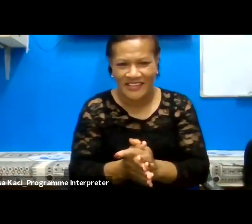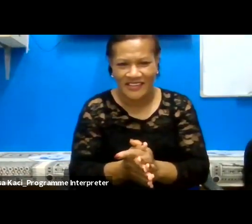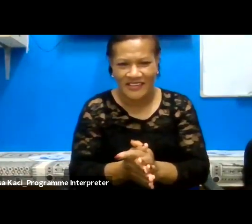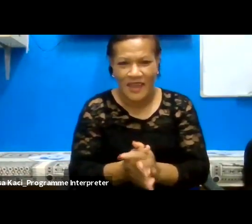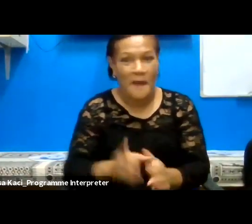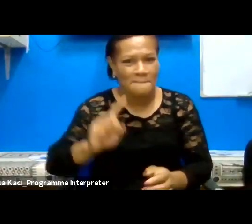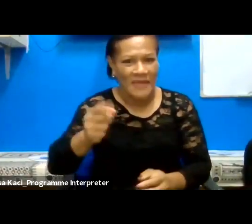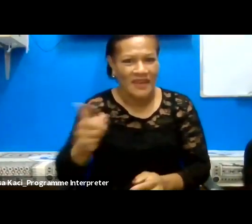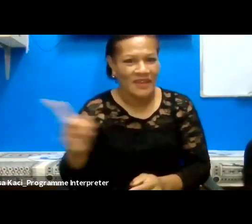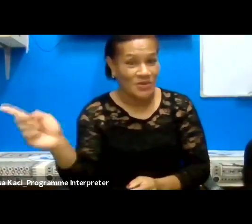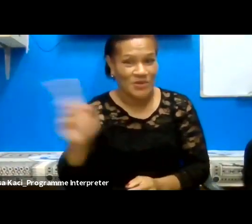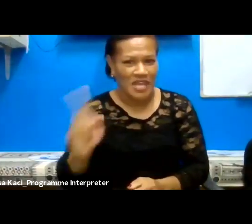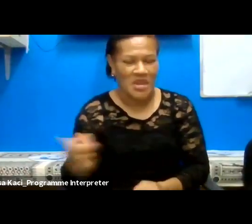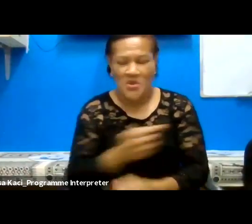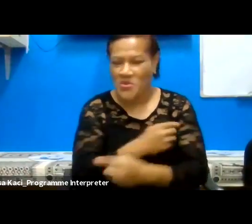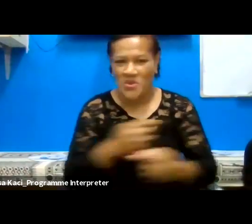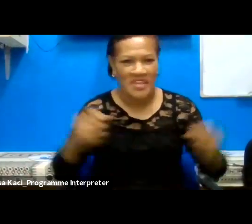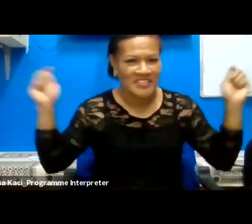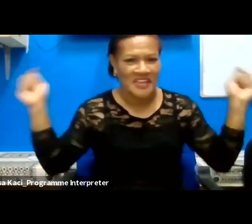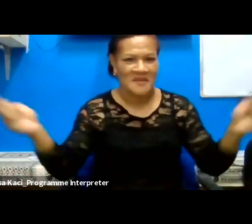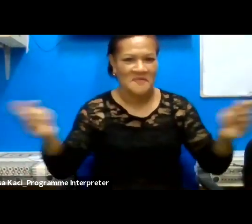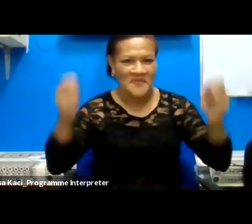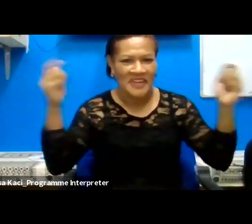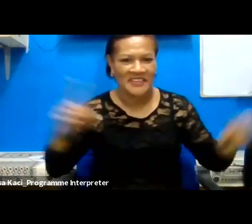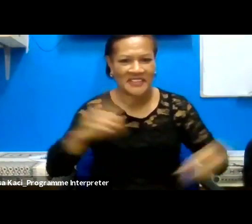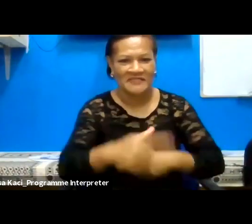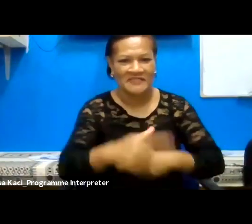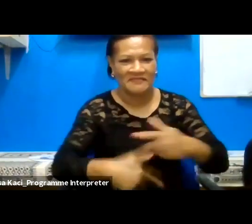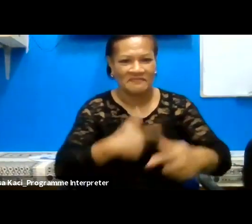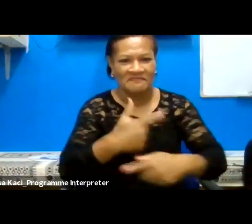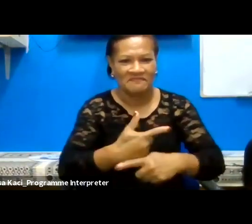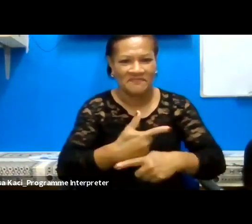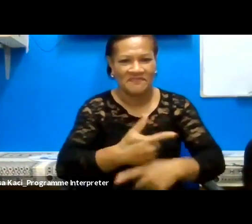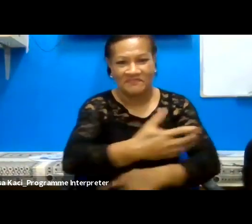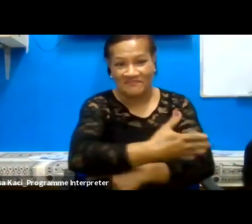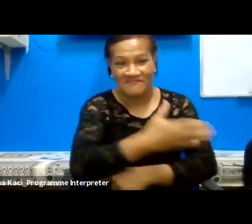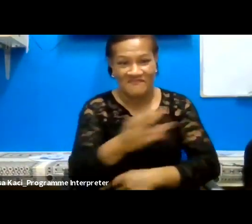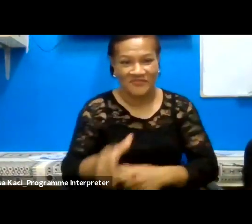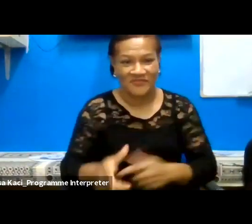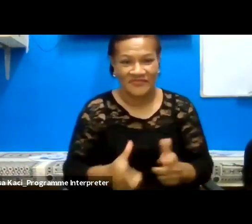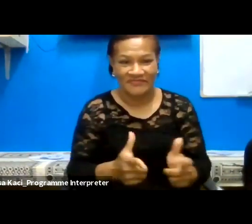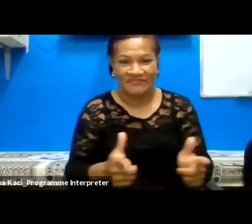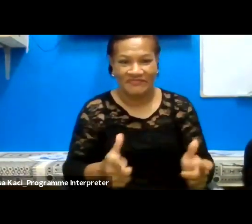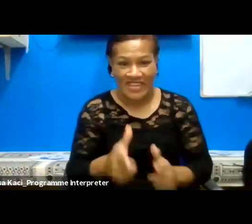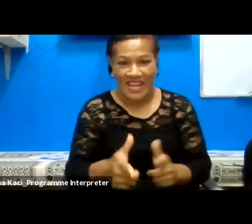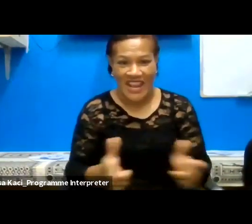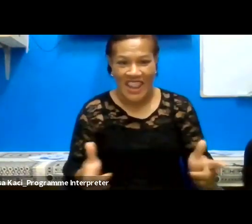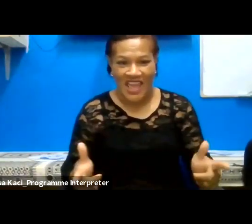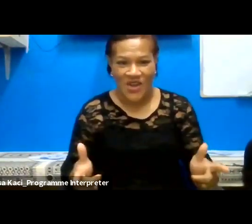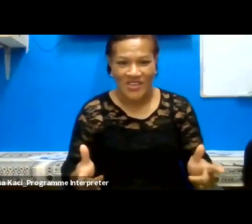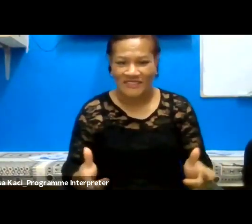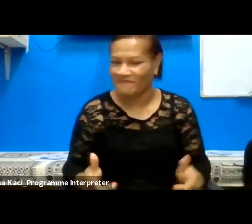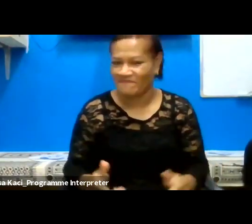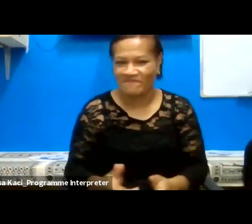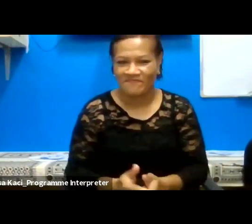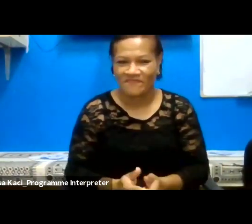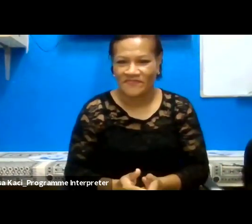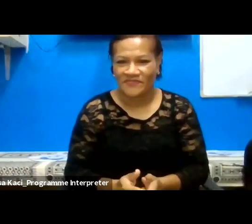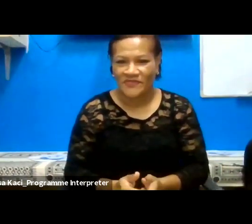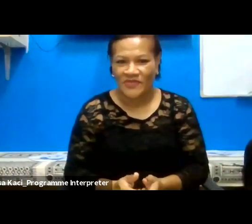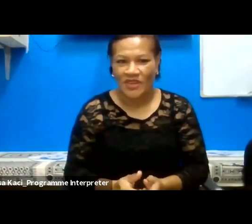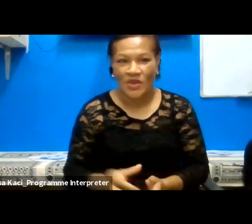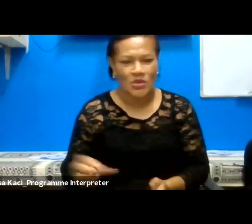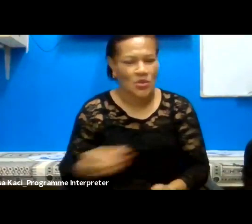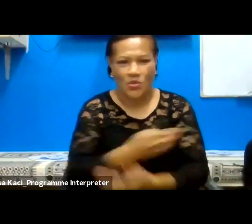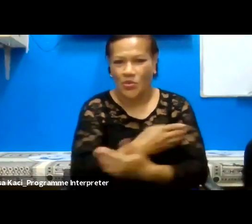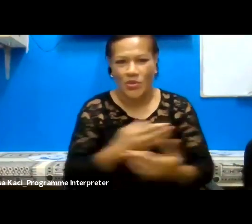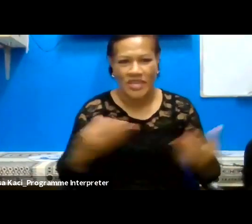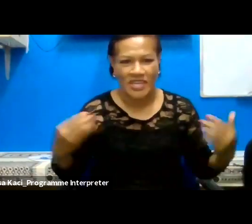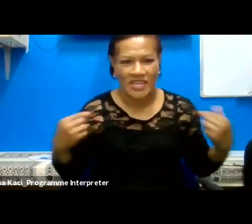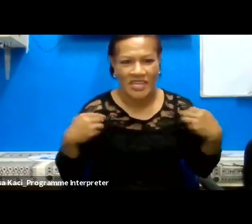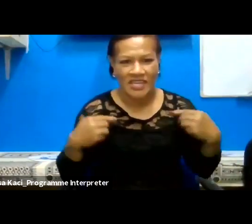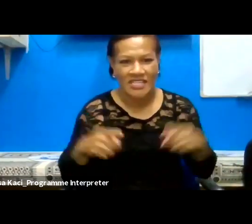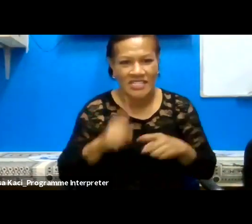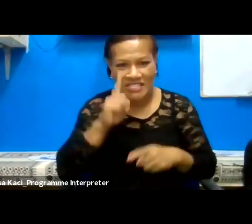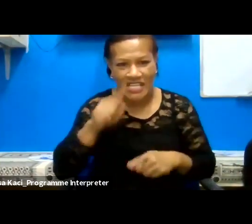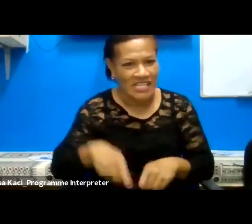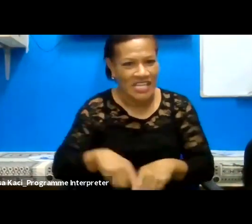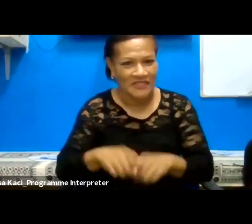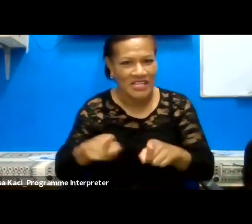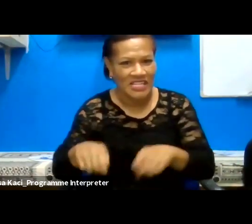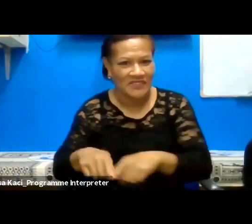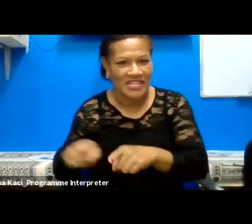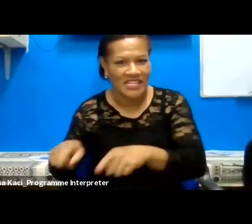work and initiatives. so that